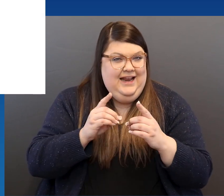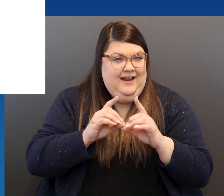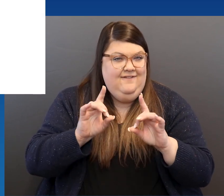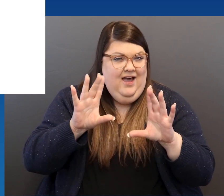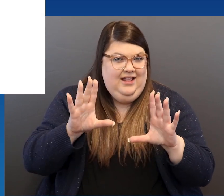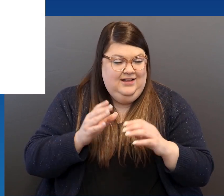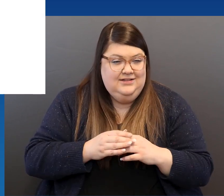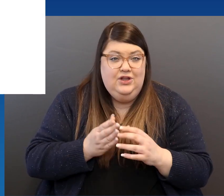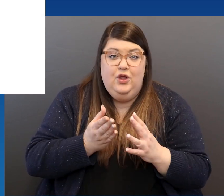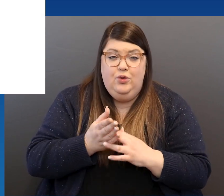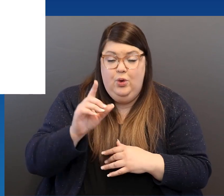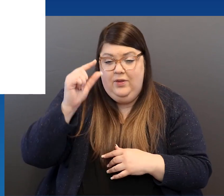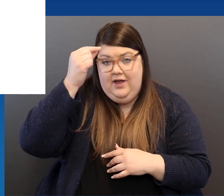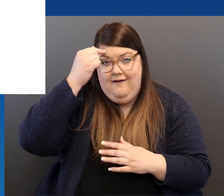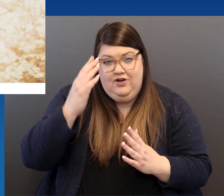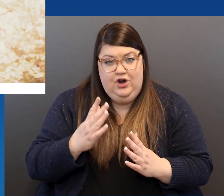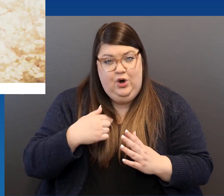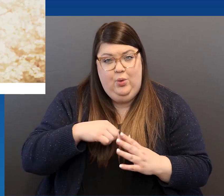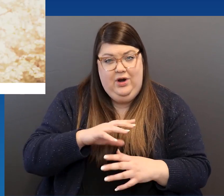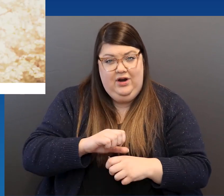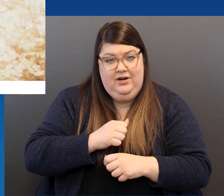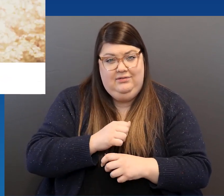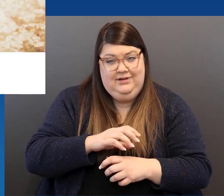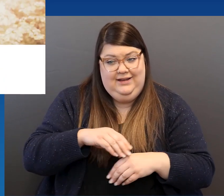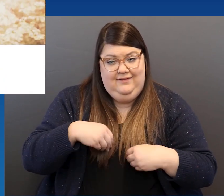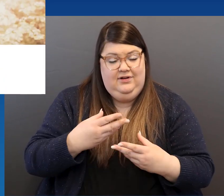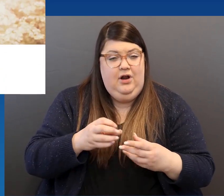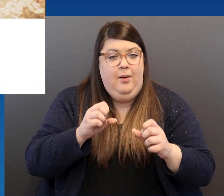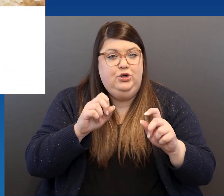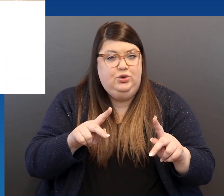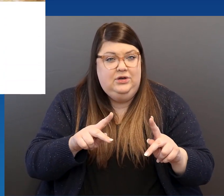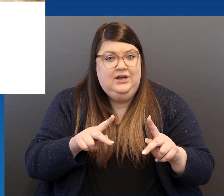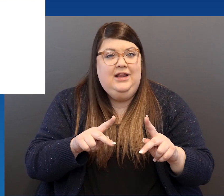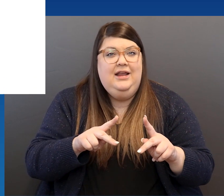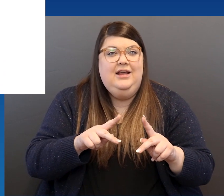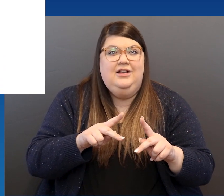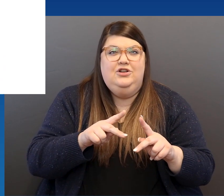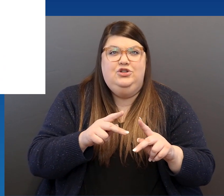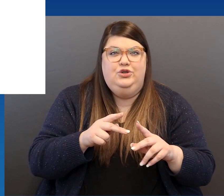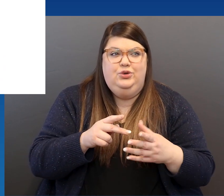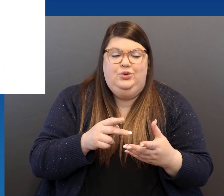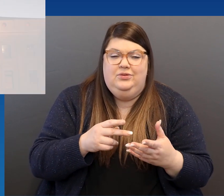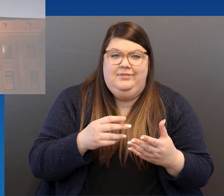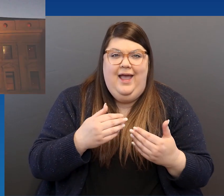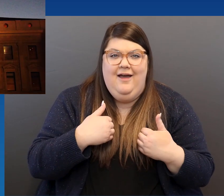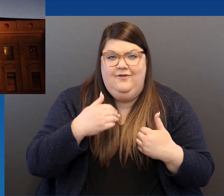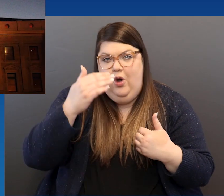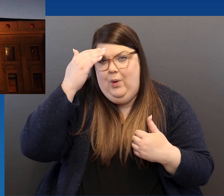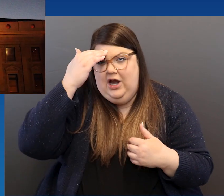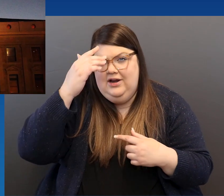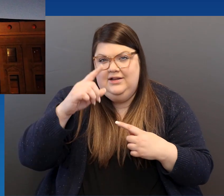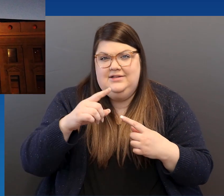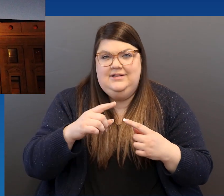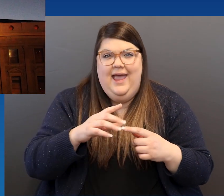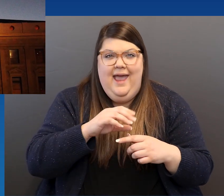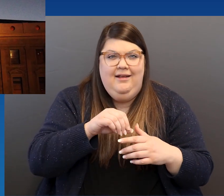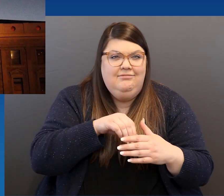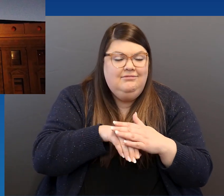this platform to really, not only, give awareness to agencies and other non-profits, but community members,